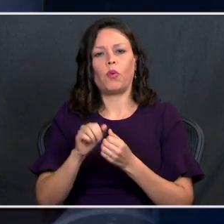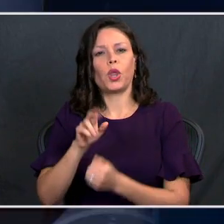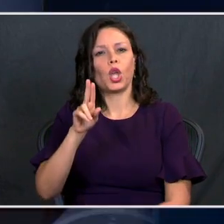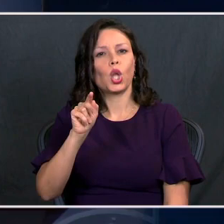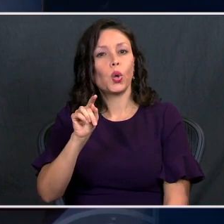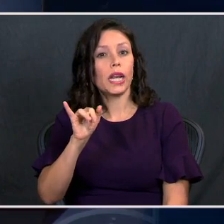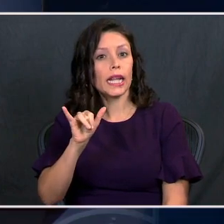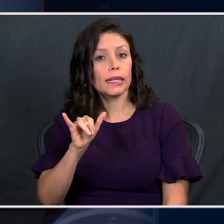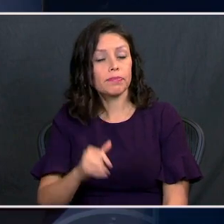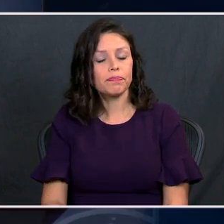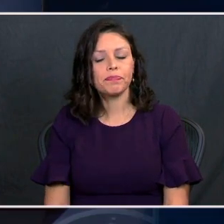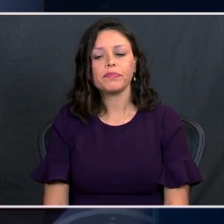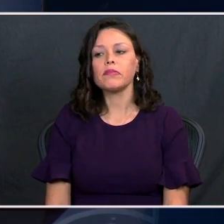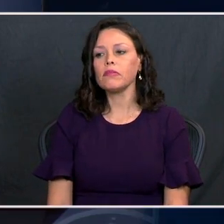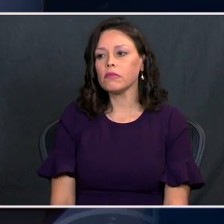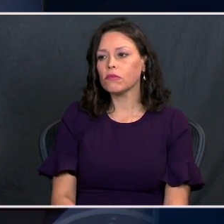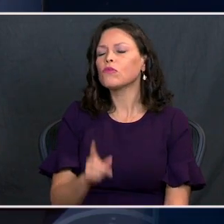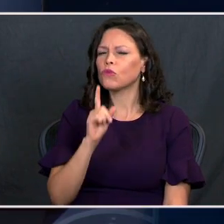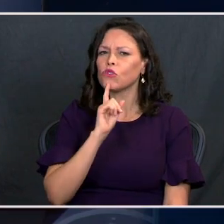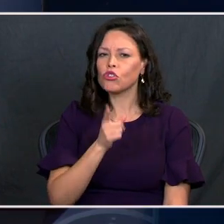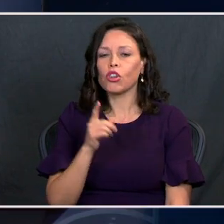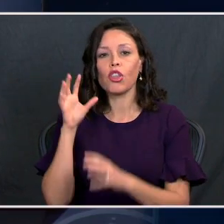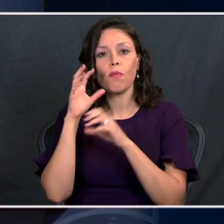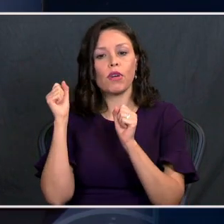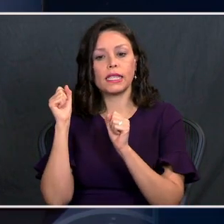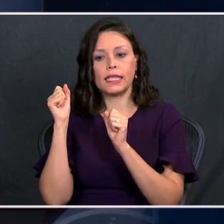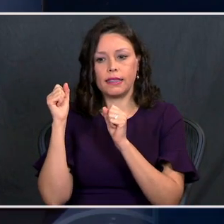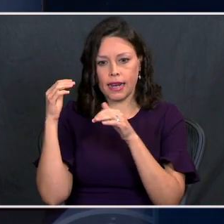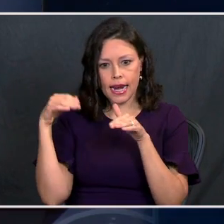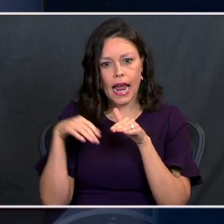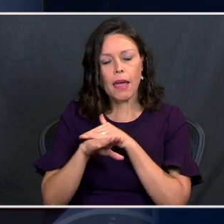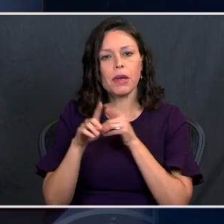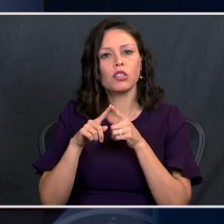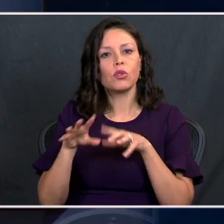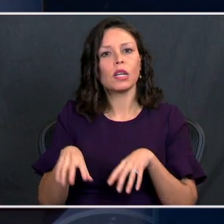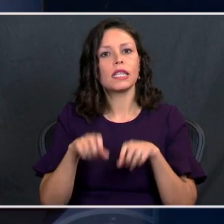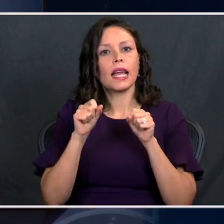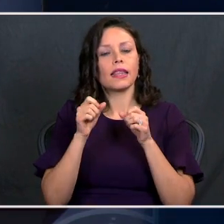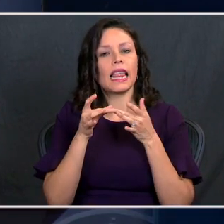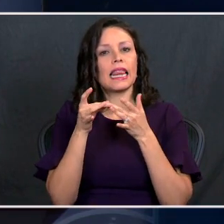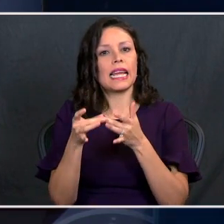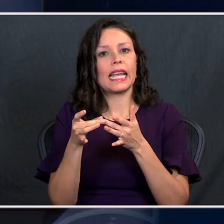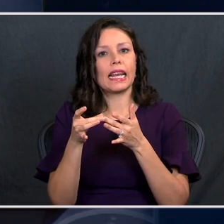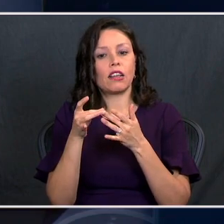Well, the President came in to lead the country, obviously at a time of great division